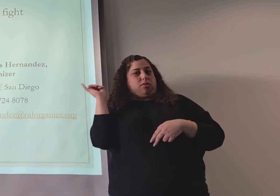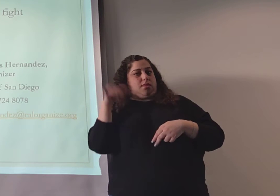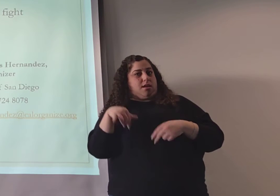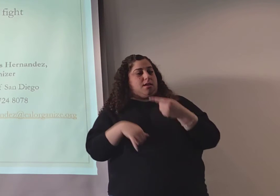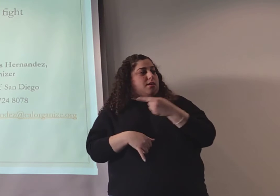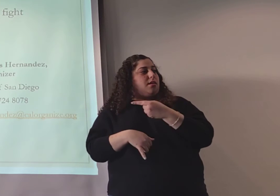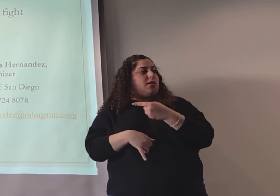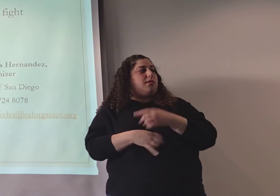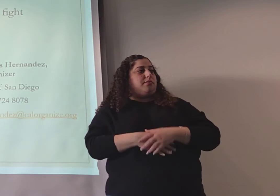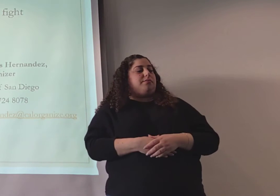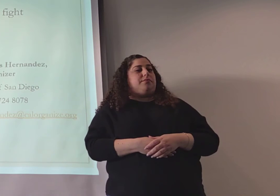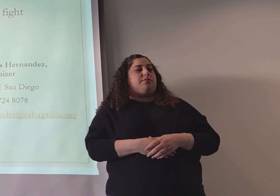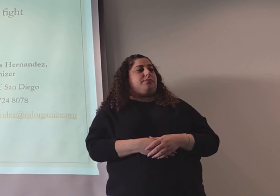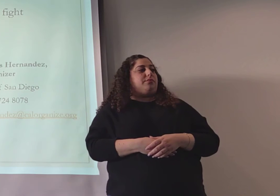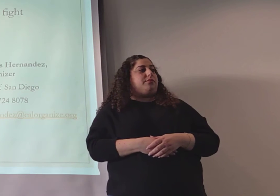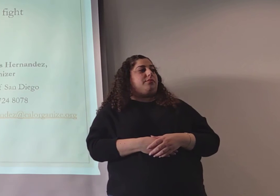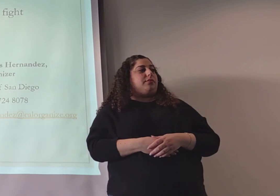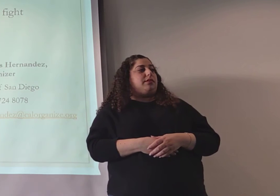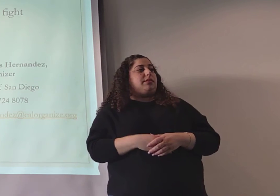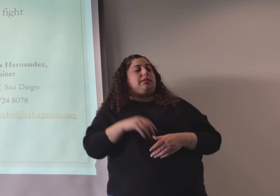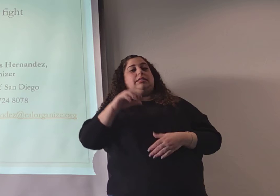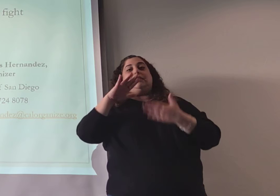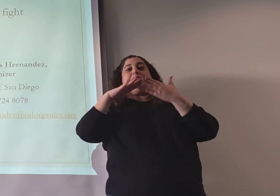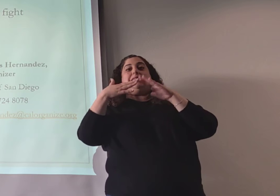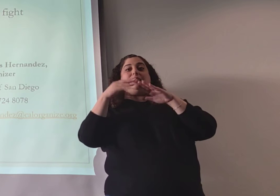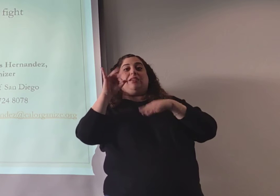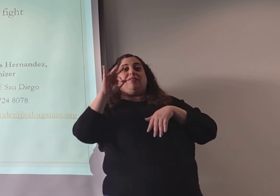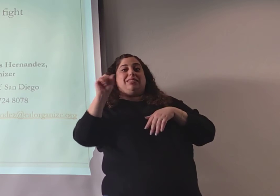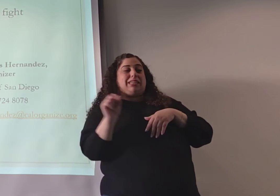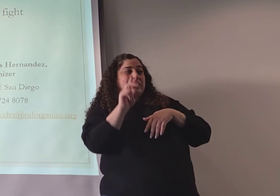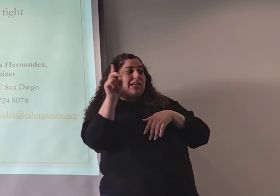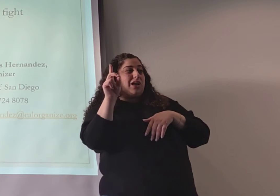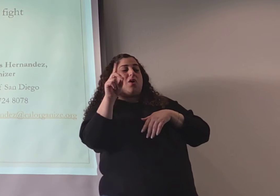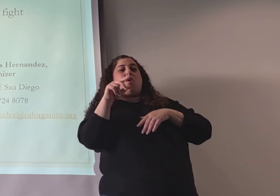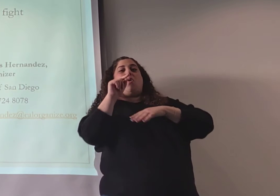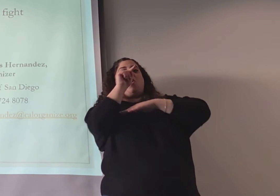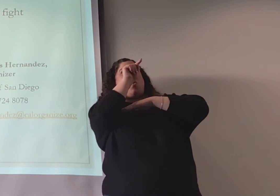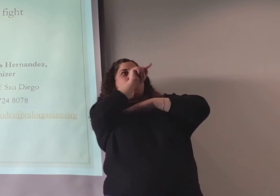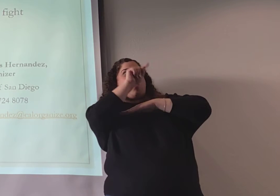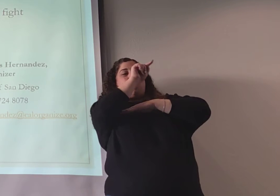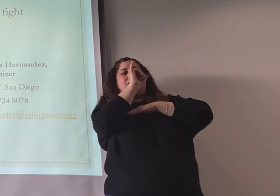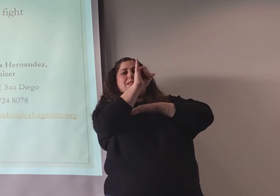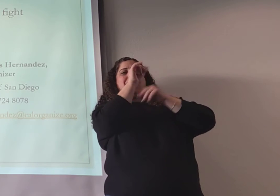And you can reach out to them by email or by phone, and they'll answer questions.